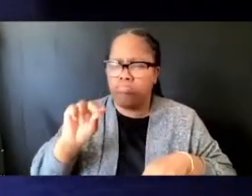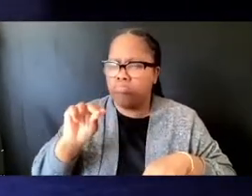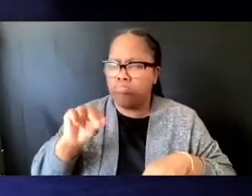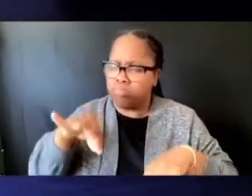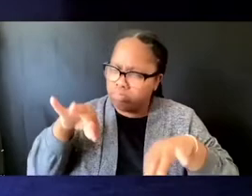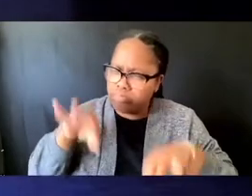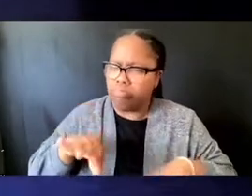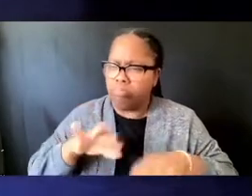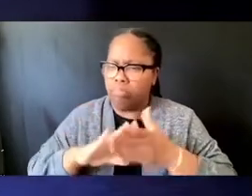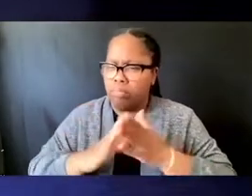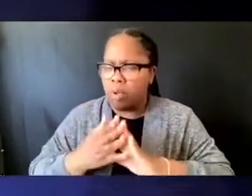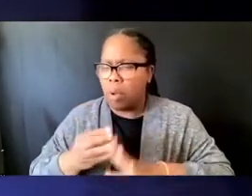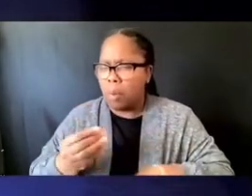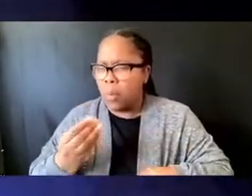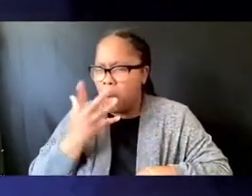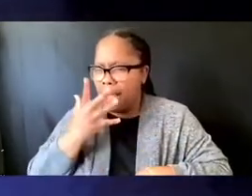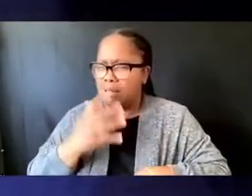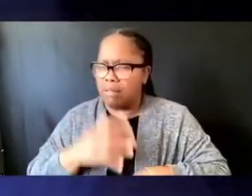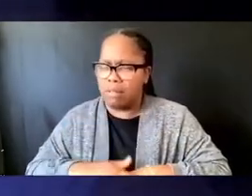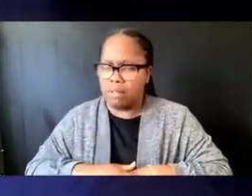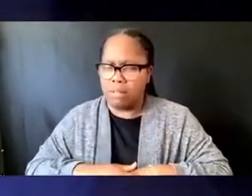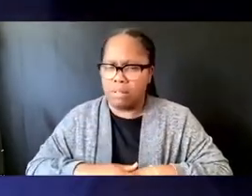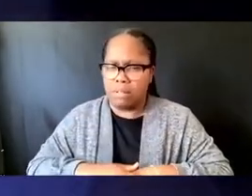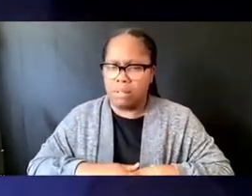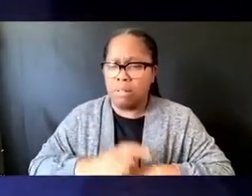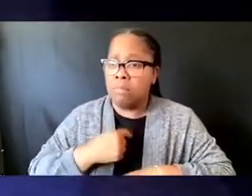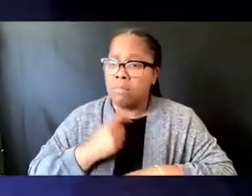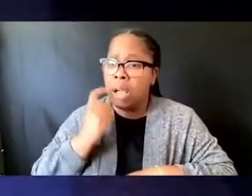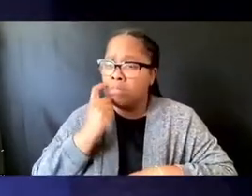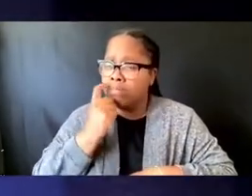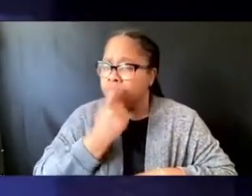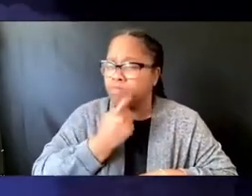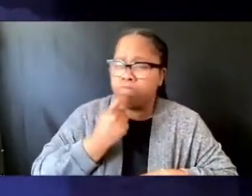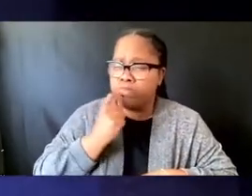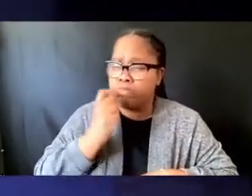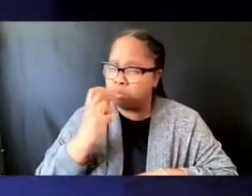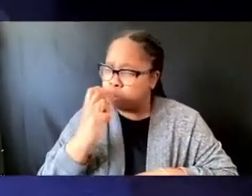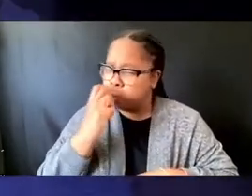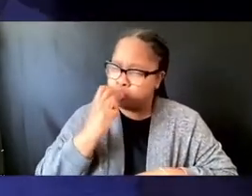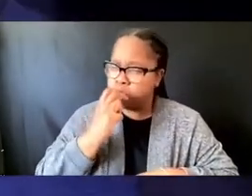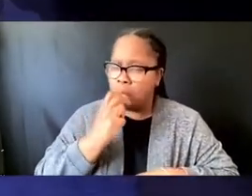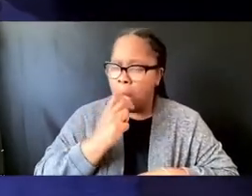at hiding my thick full lips, (gasping) at trying to anything but black